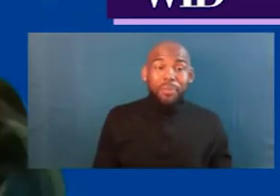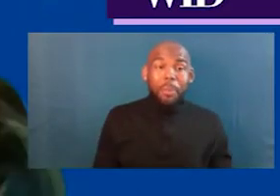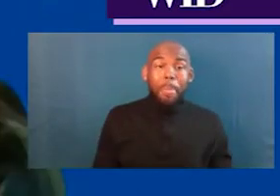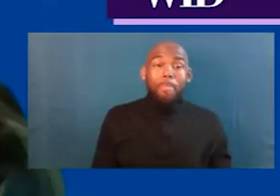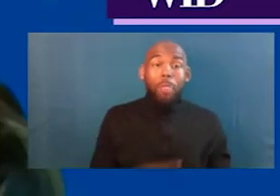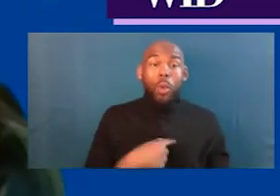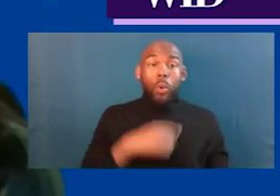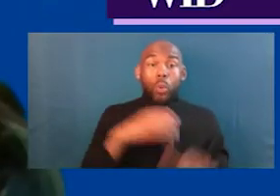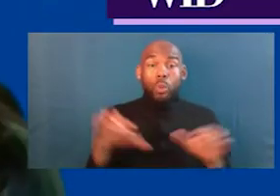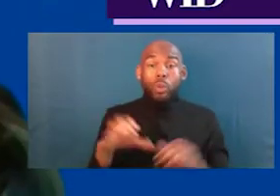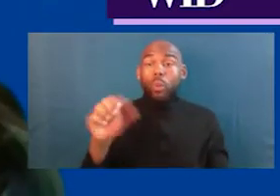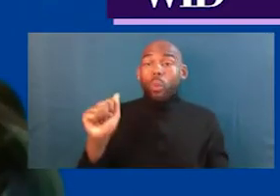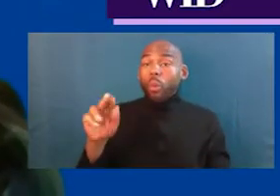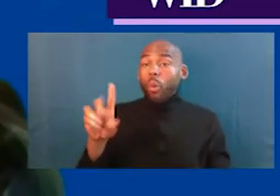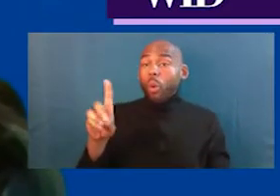And we do things like auditing,